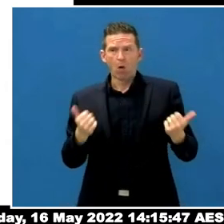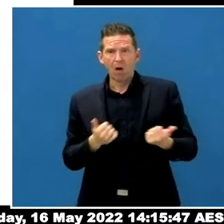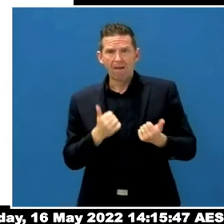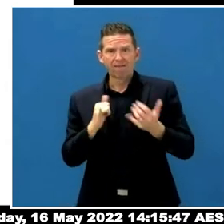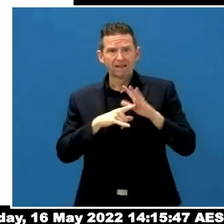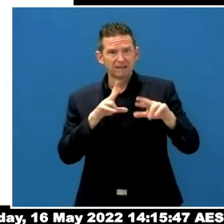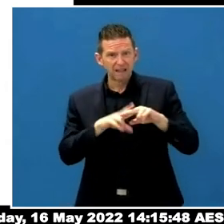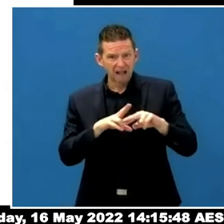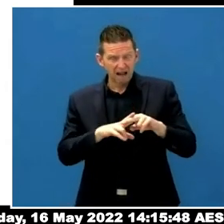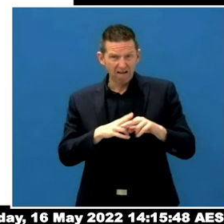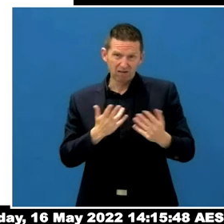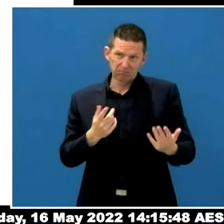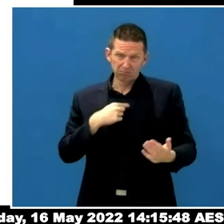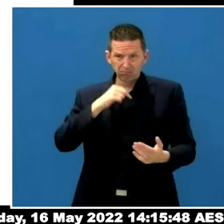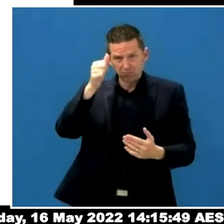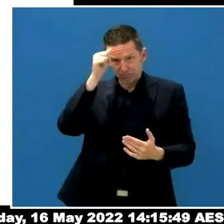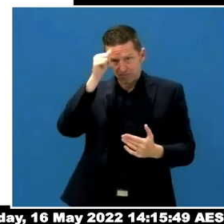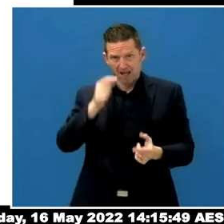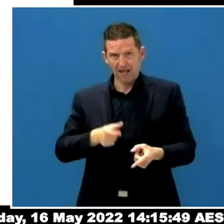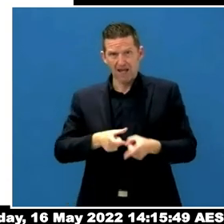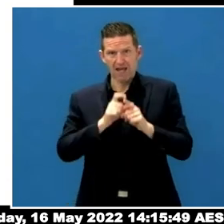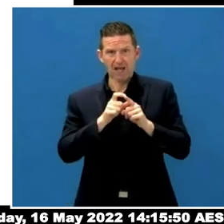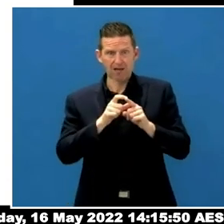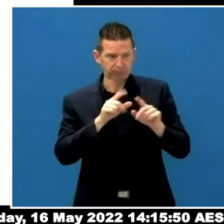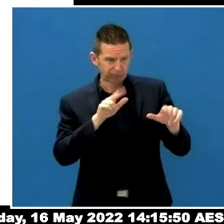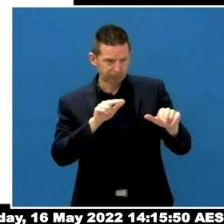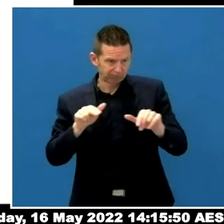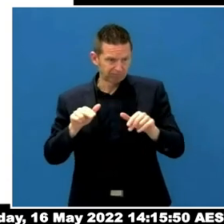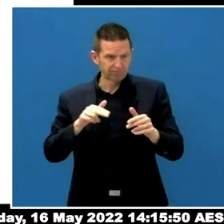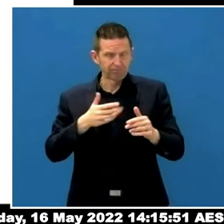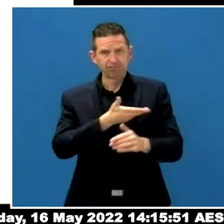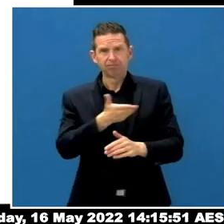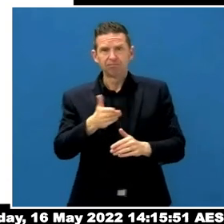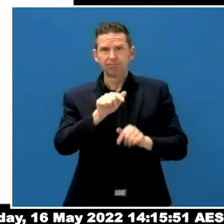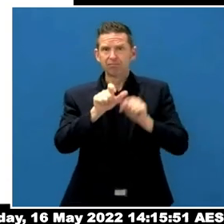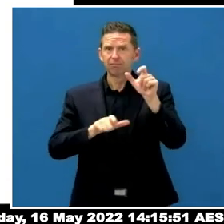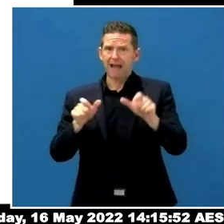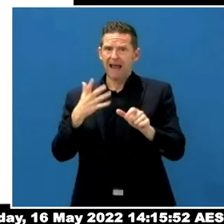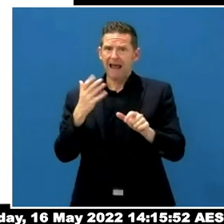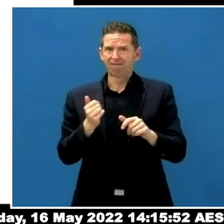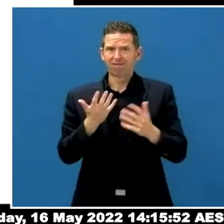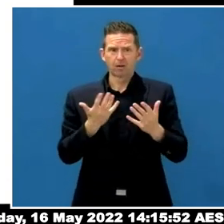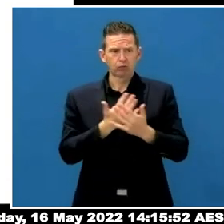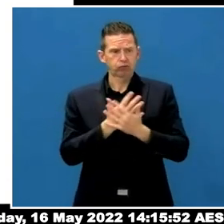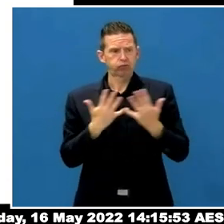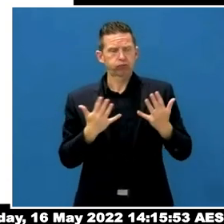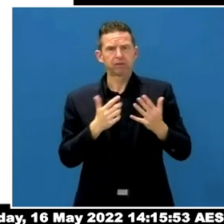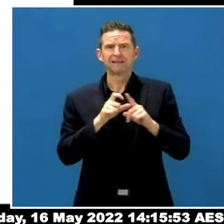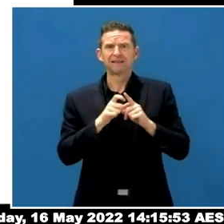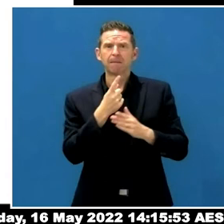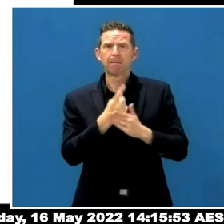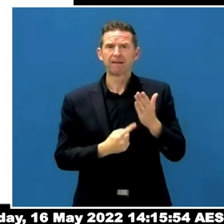clients that have disabilities, and that things don't always run smoothly and stuff like that. Been there, done that.